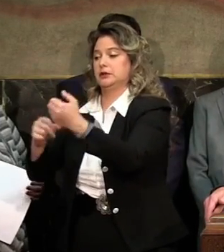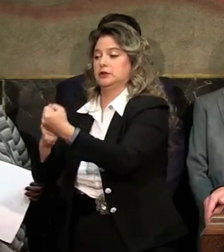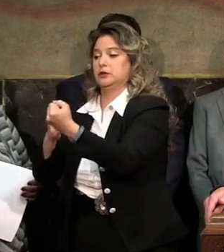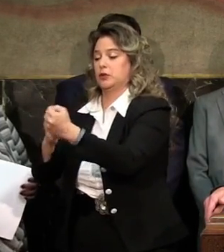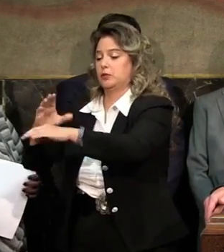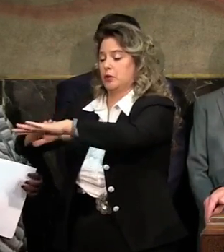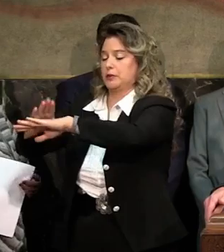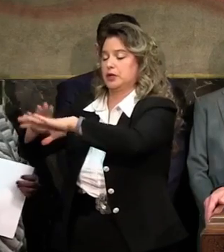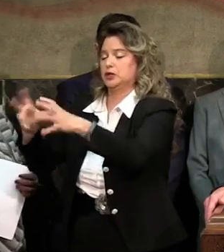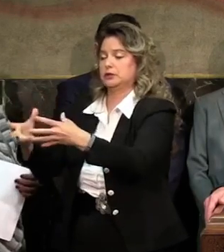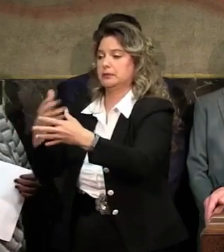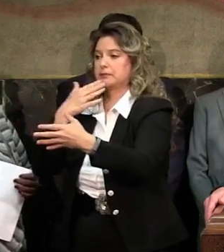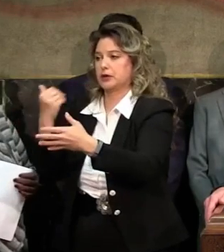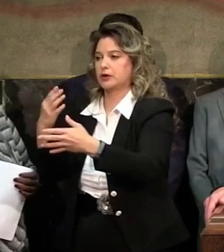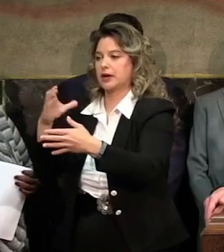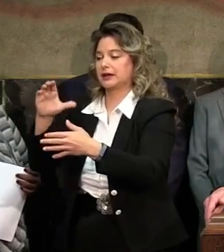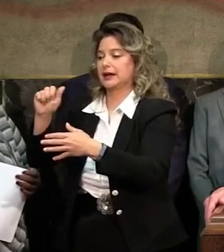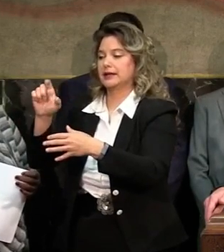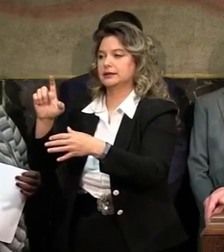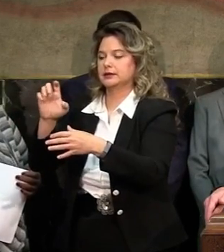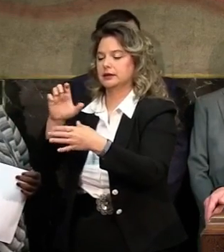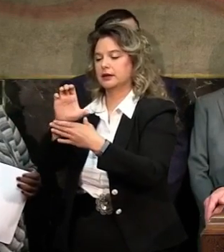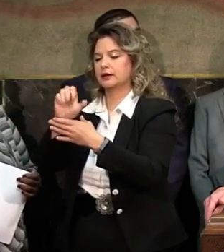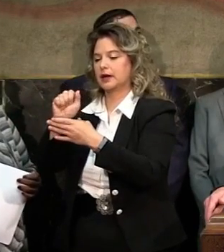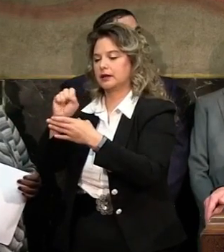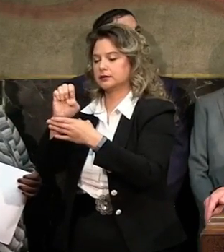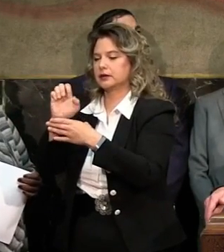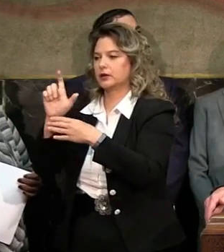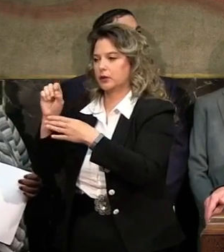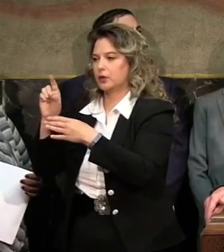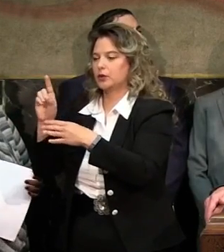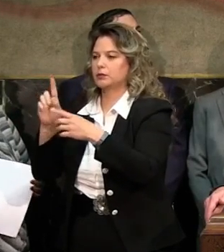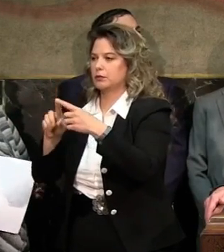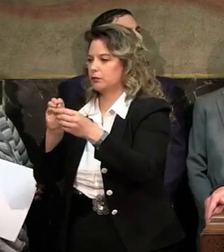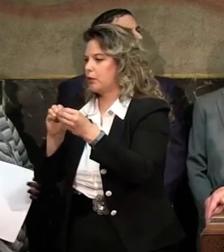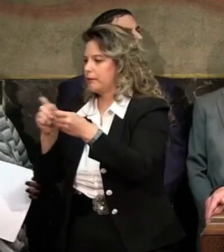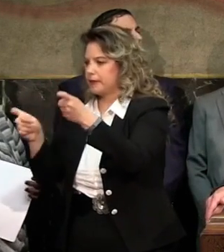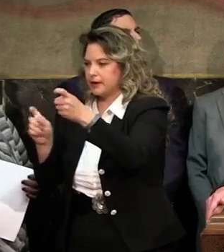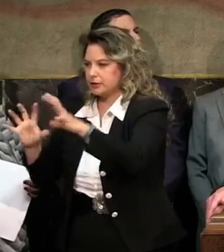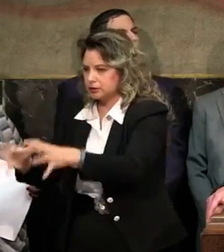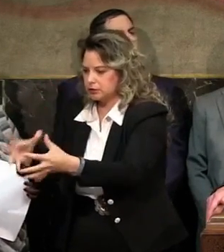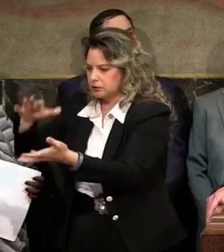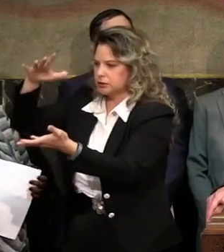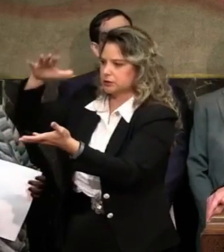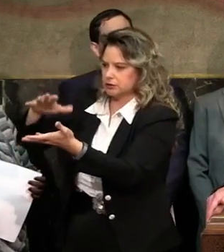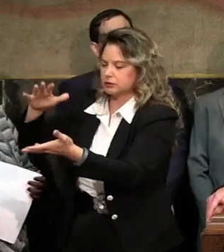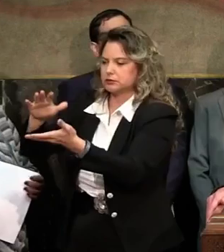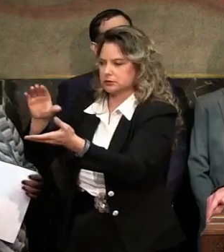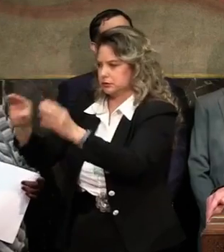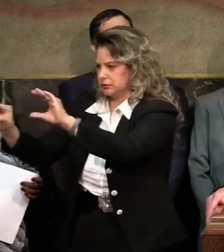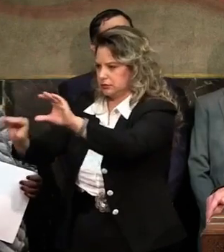manageable also in order to pay for the things in this report that cost money we need to adopt the changes that save money